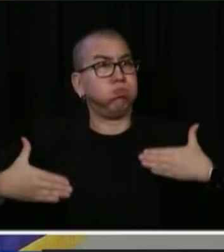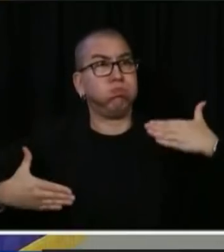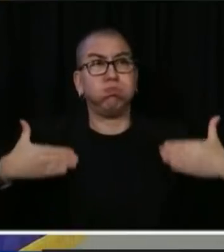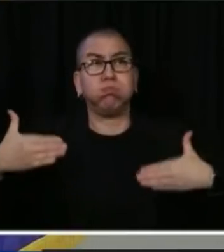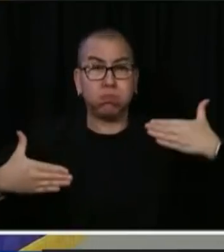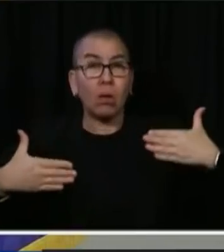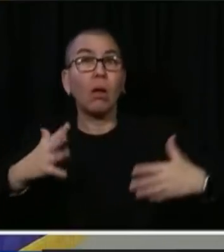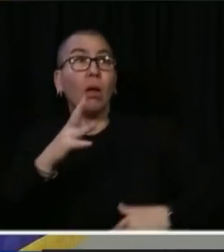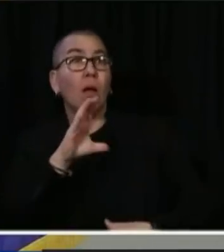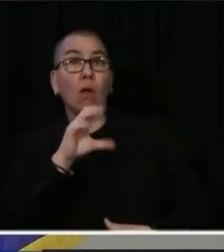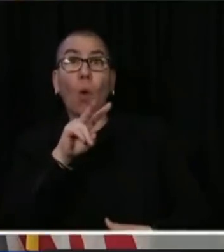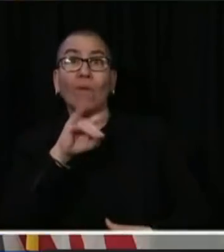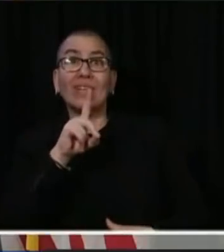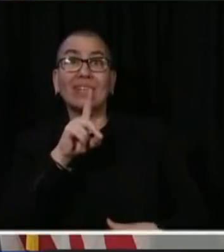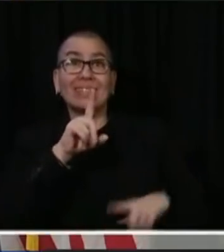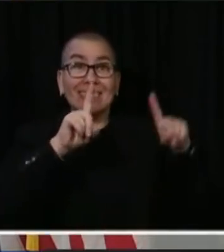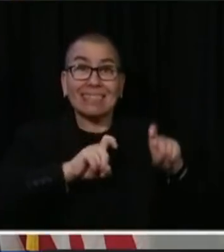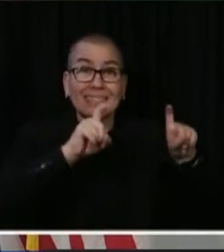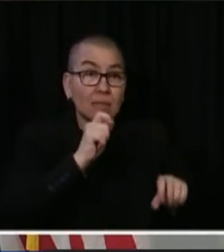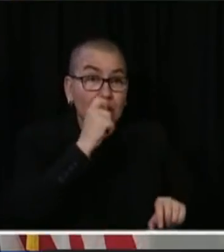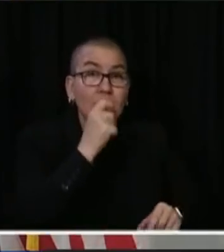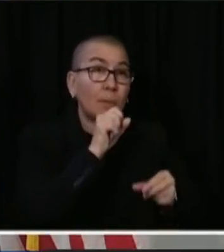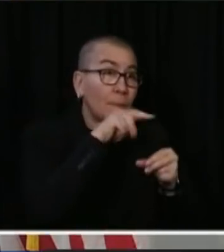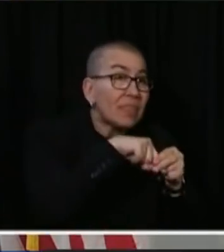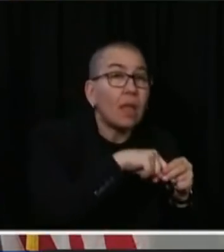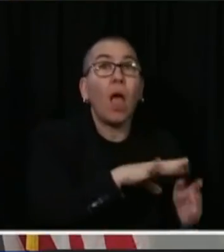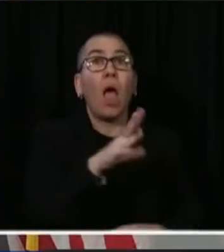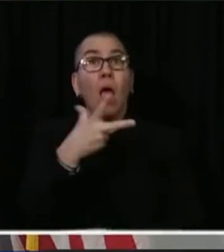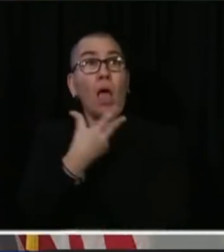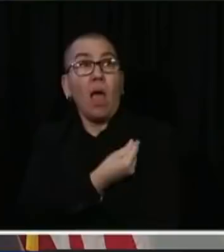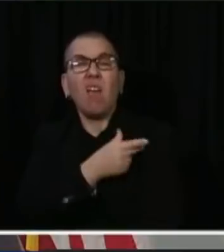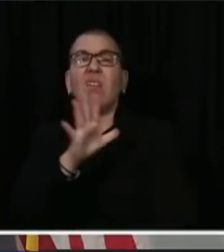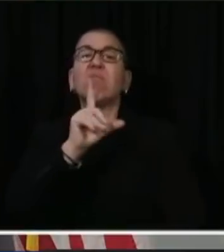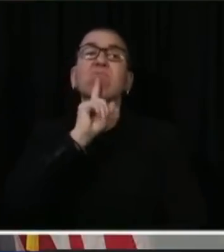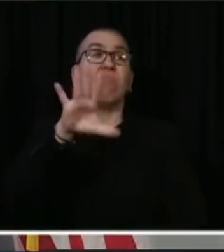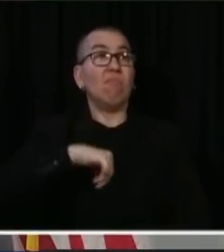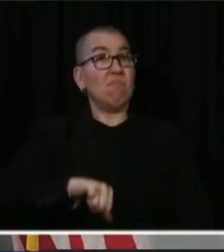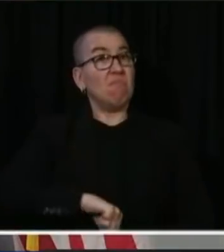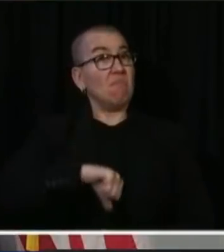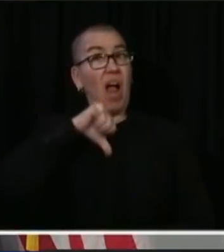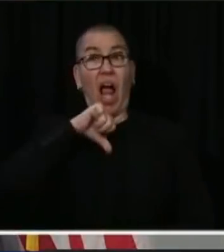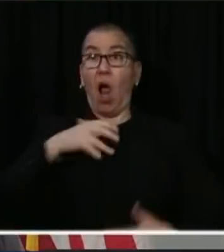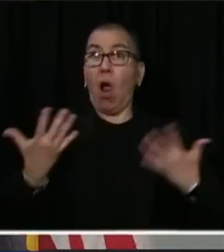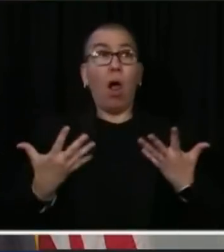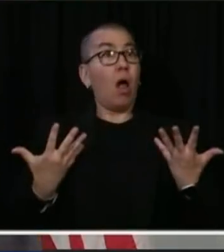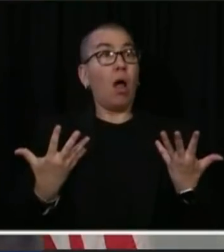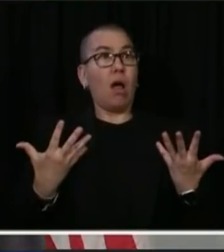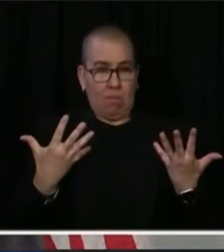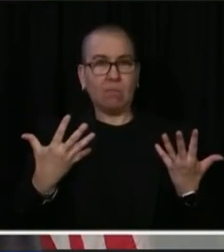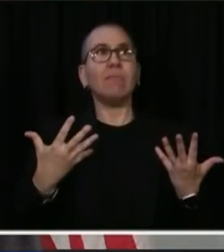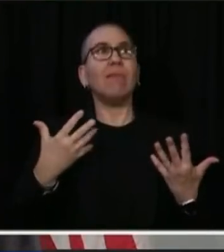NOW IS THE TIME. WHEN IT CAME TIME TO FIGURE OUT WHO HAD COVID AND WHAT WE